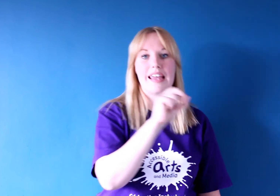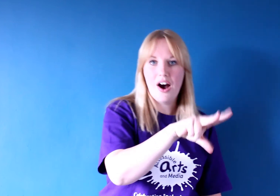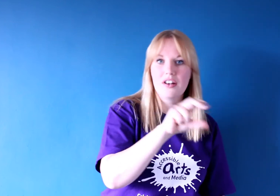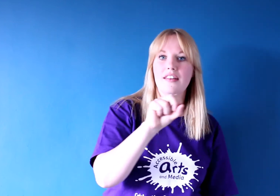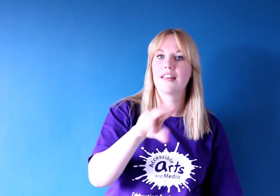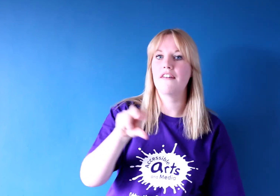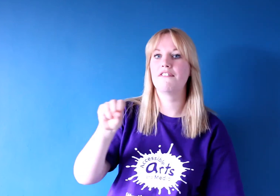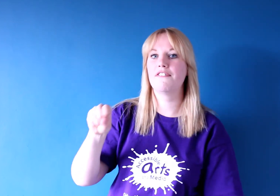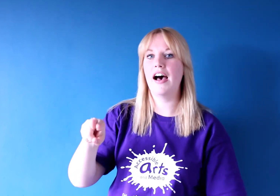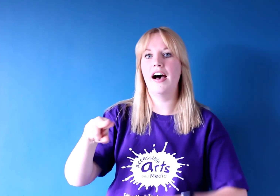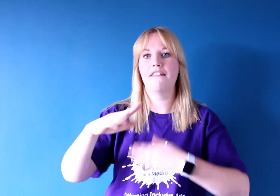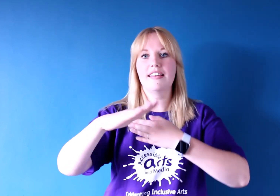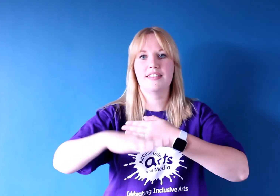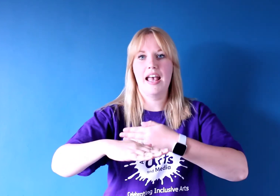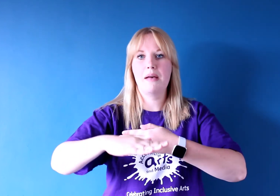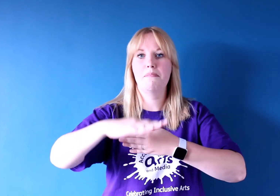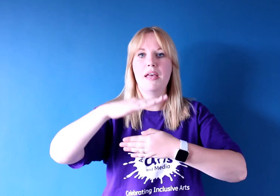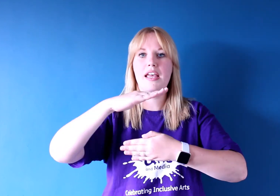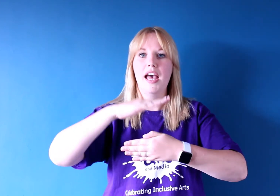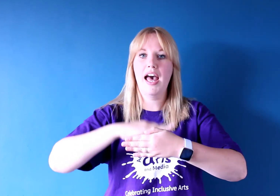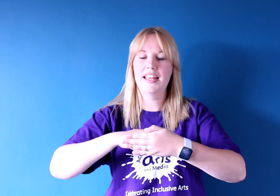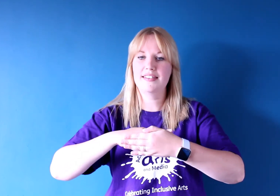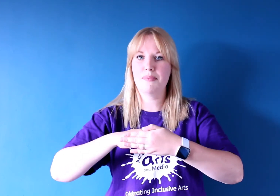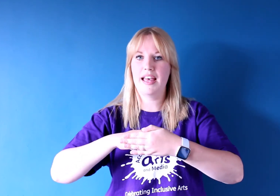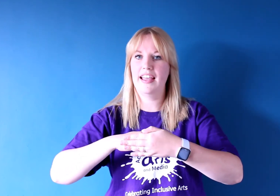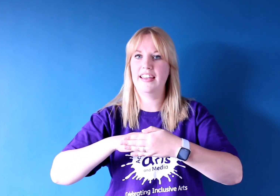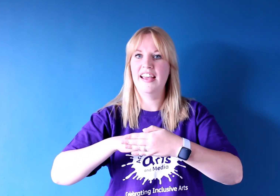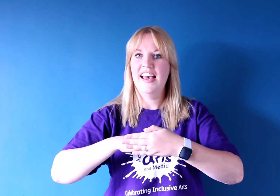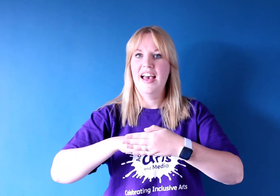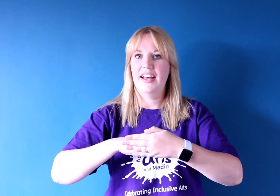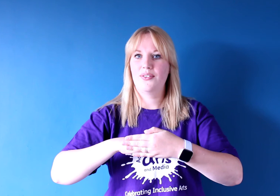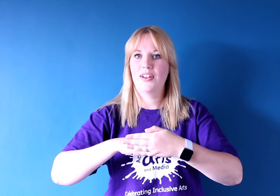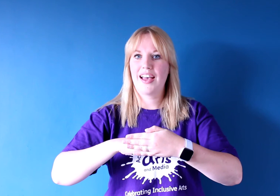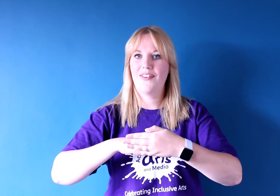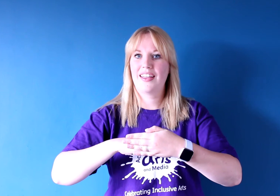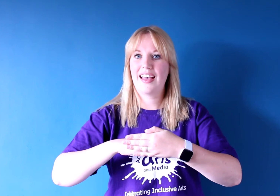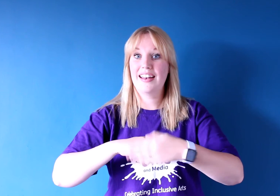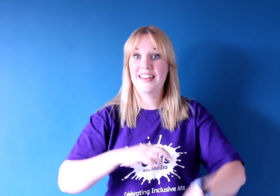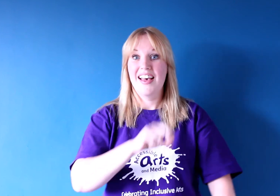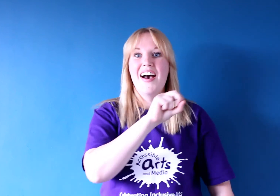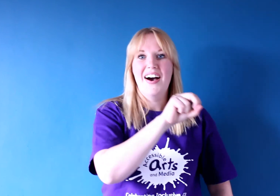On safari, stay behind me. And we go again.